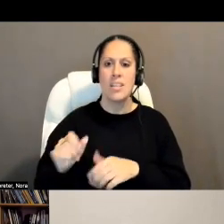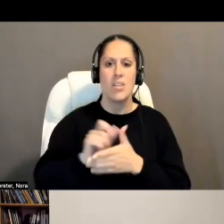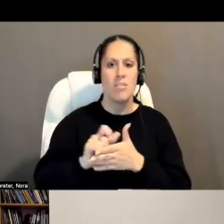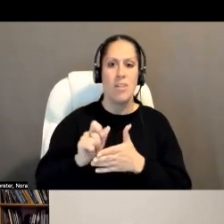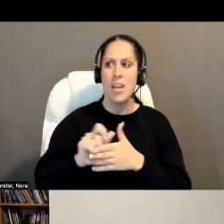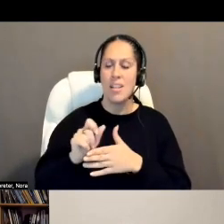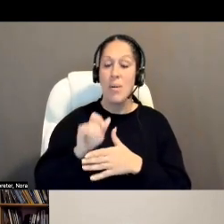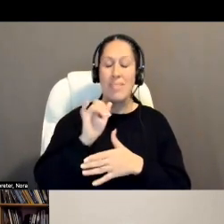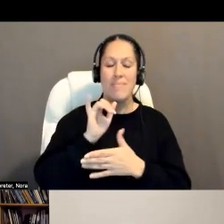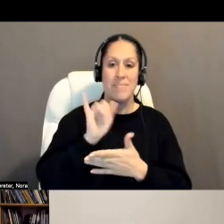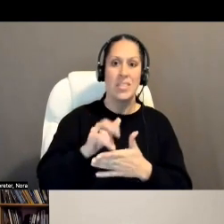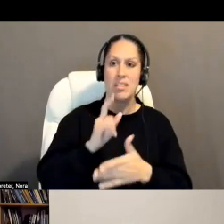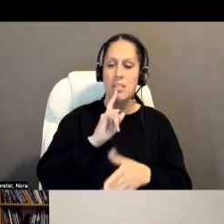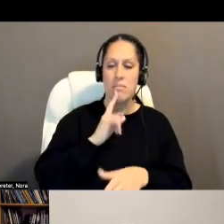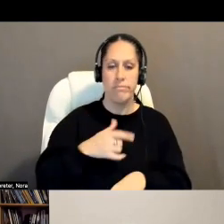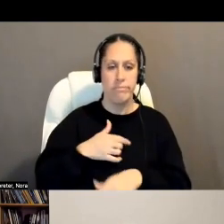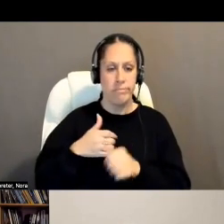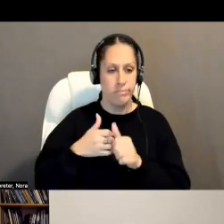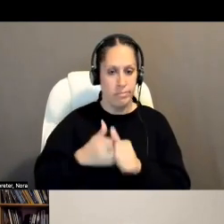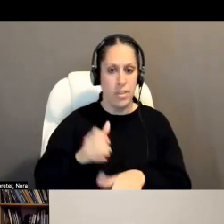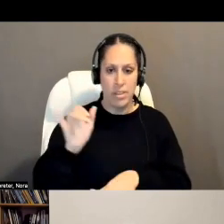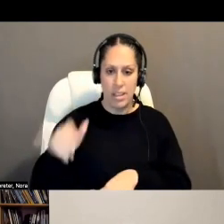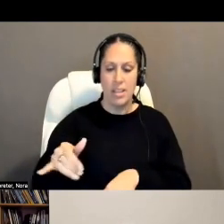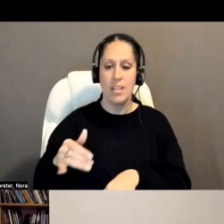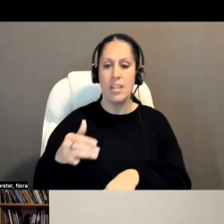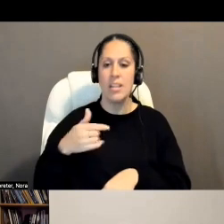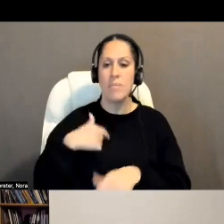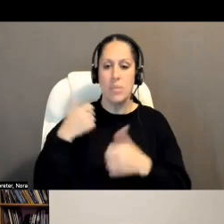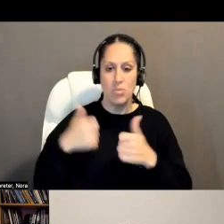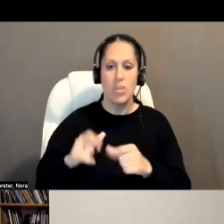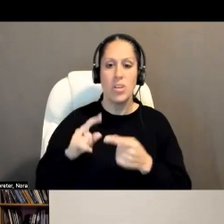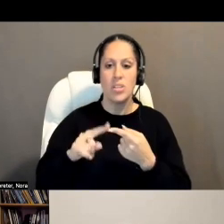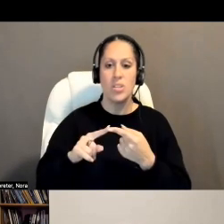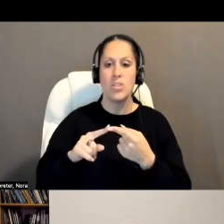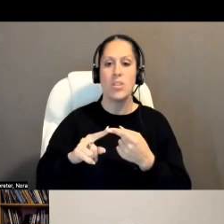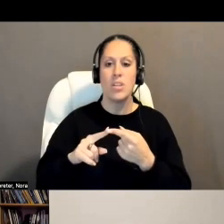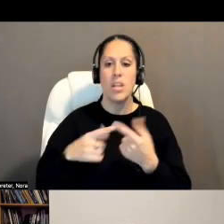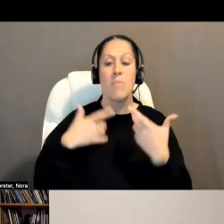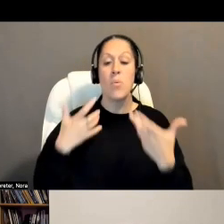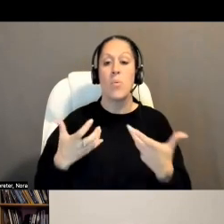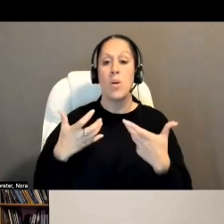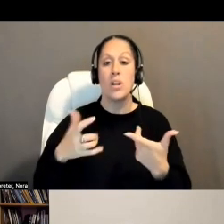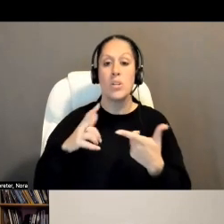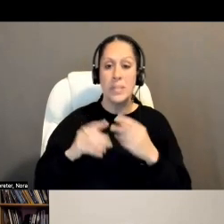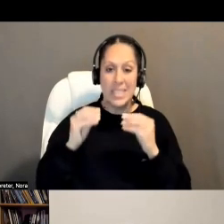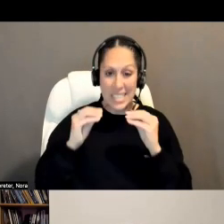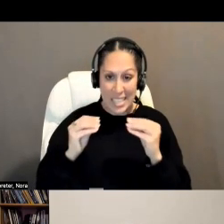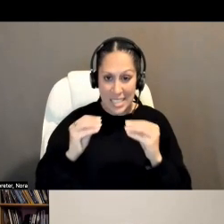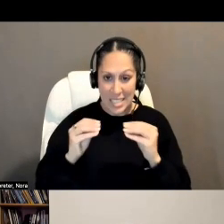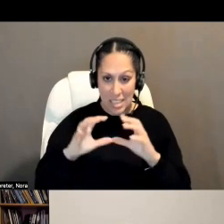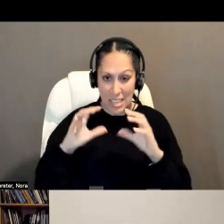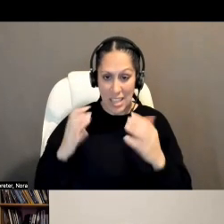alley. I've been trying to, um, I've been wanting to teach a class aimed at younger